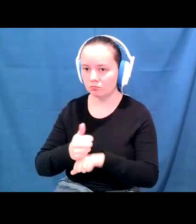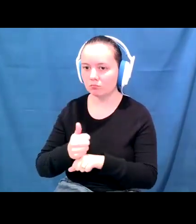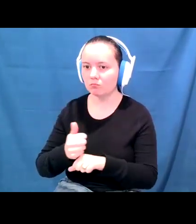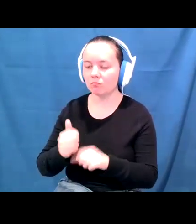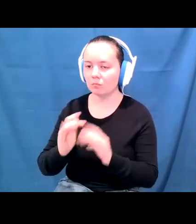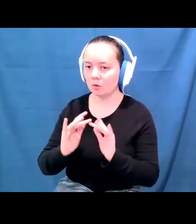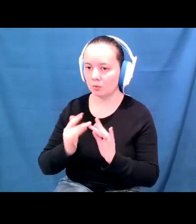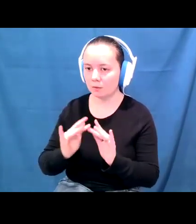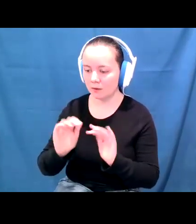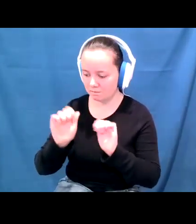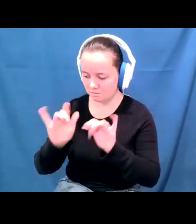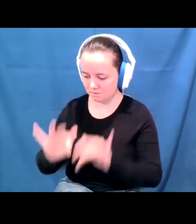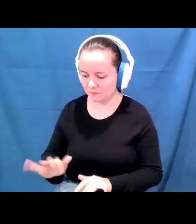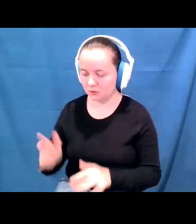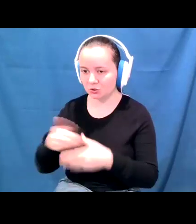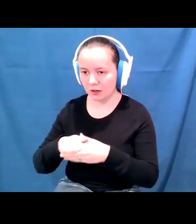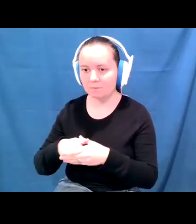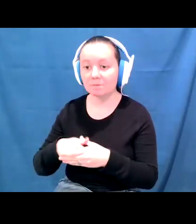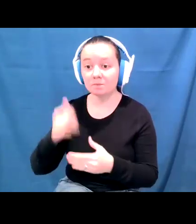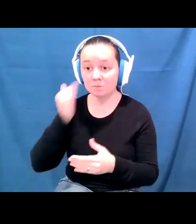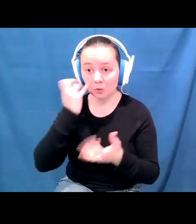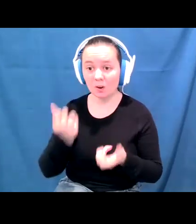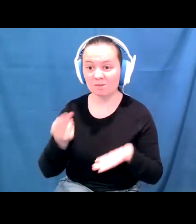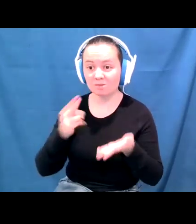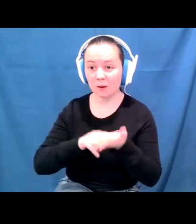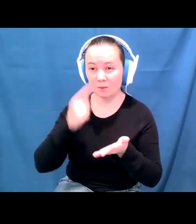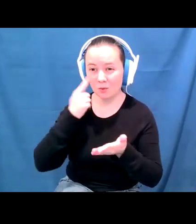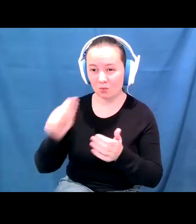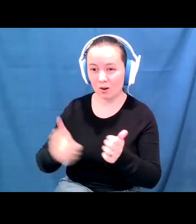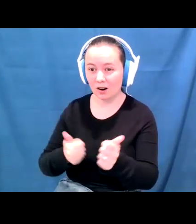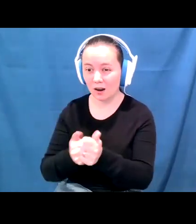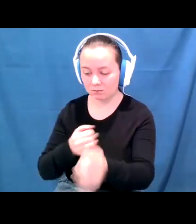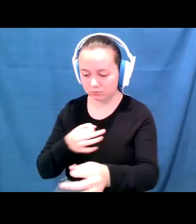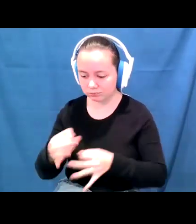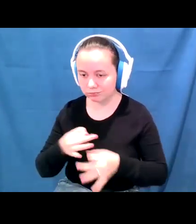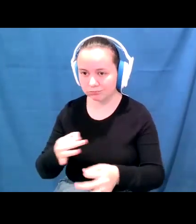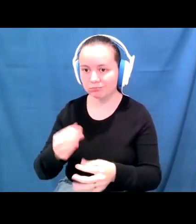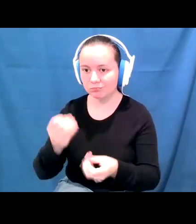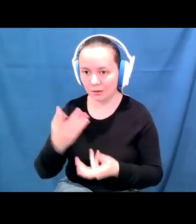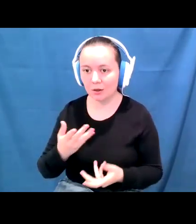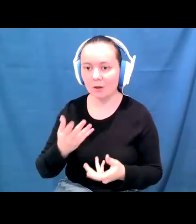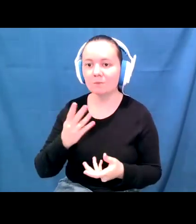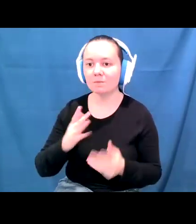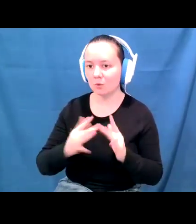If you'd like to sign up to receive updates and opportunities, we've also included a website to do so on this slide.